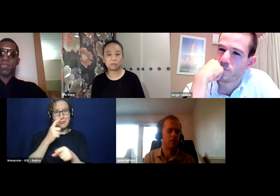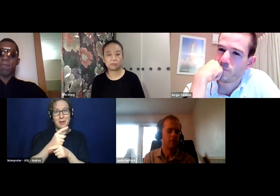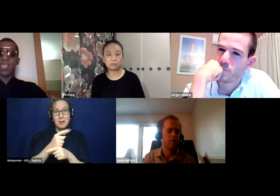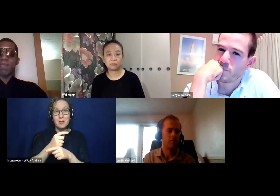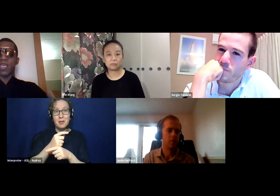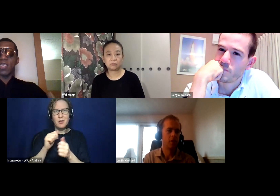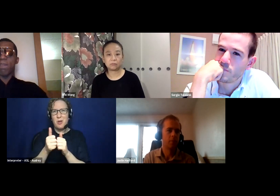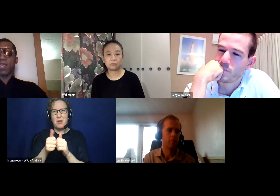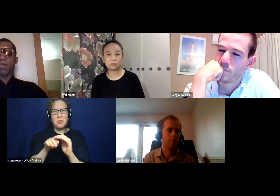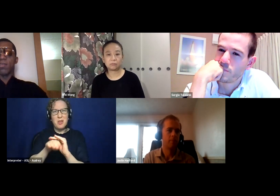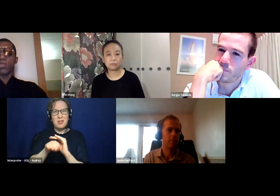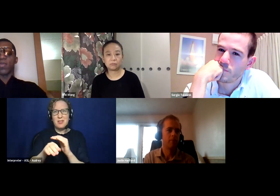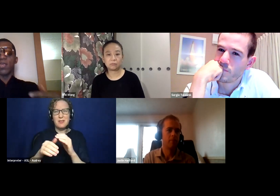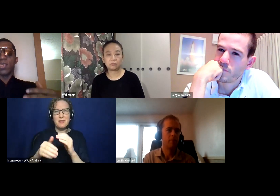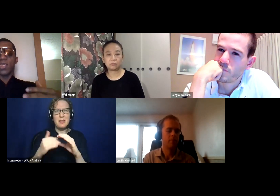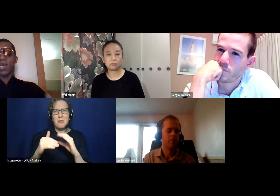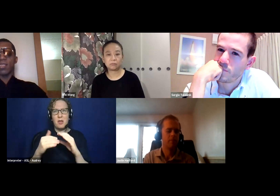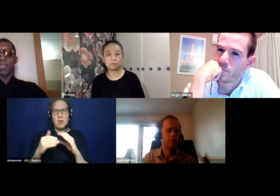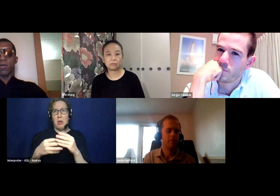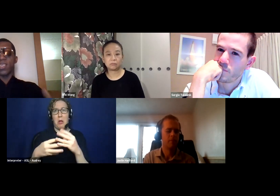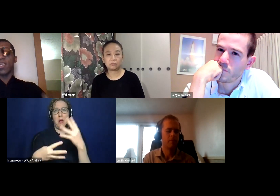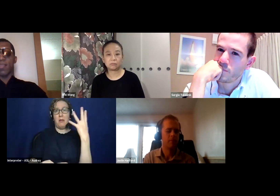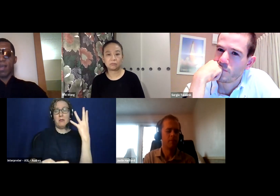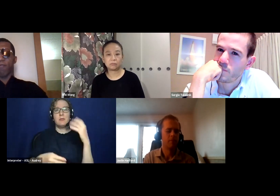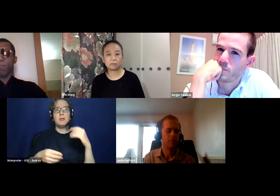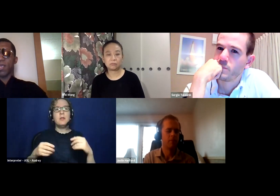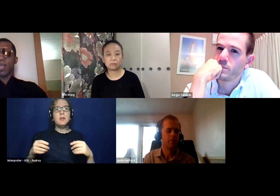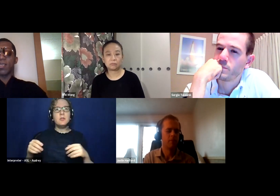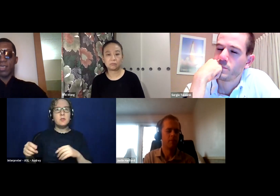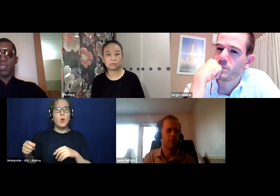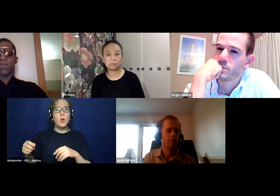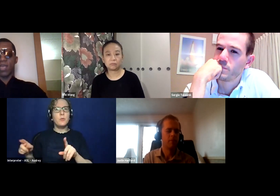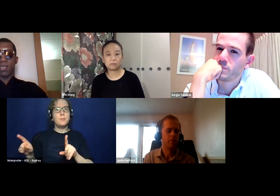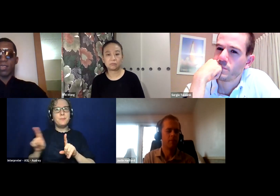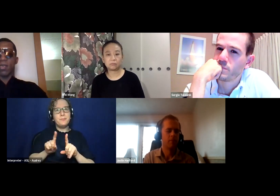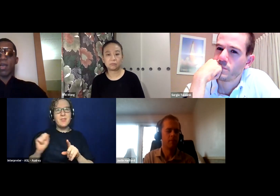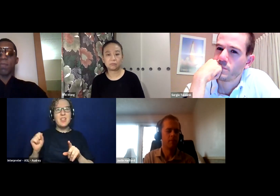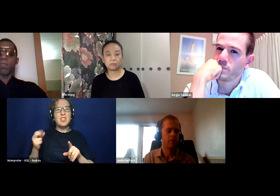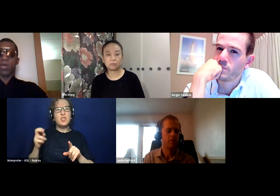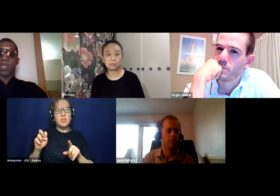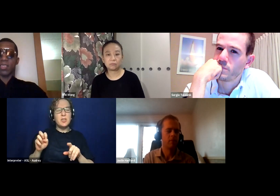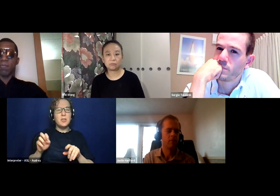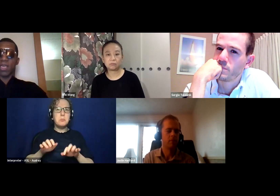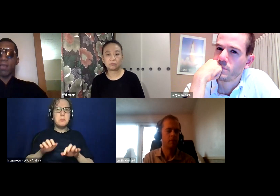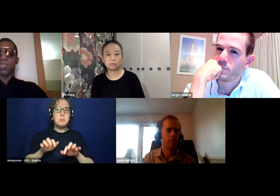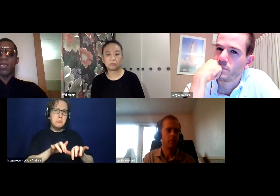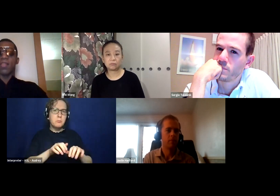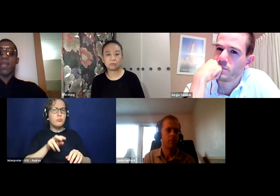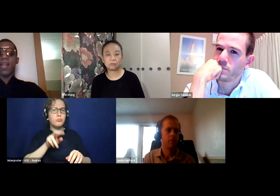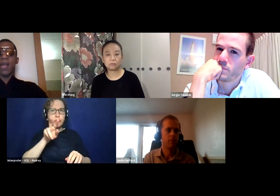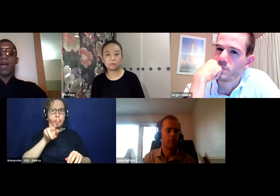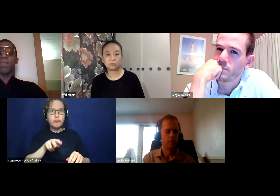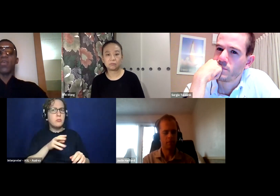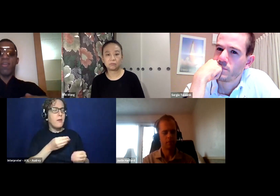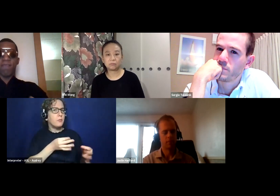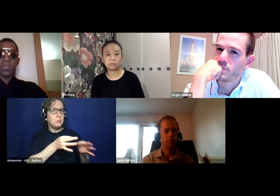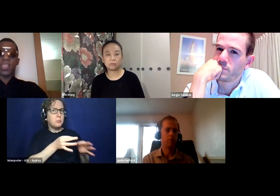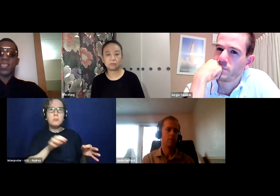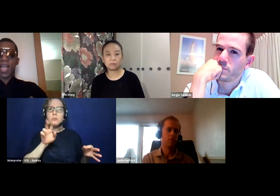access my email so she does, she did that for me and she still does sometimes. Then the University